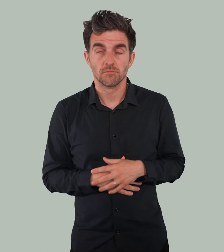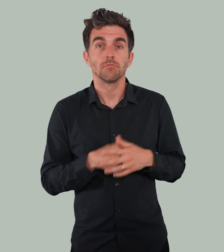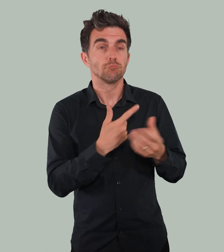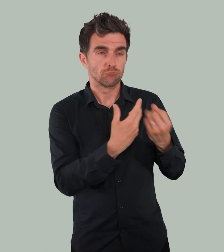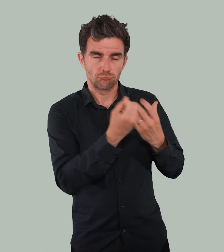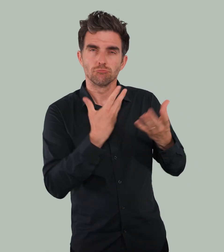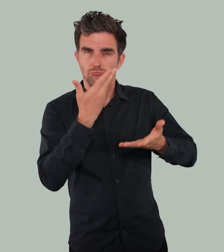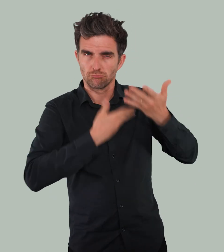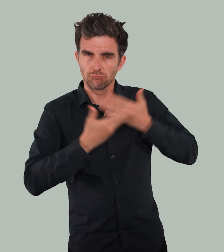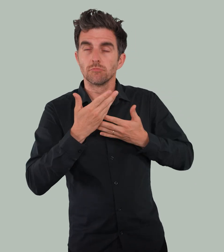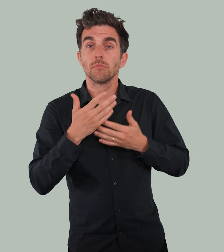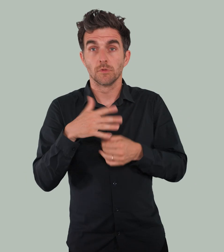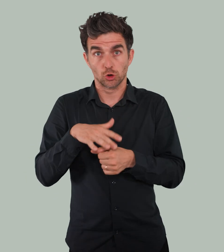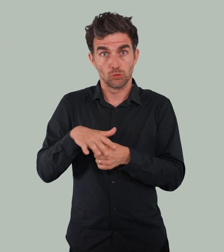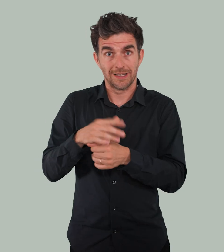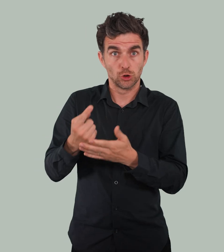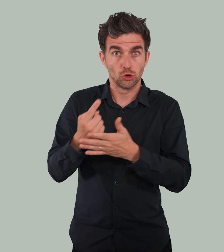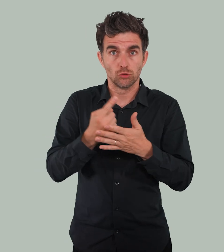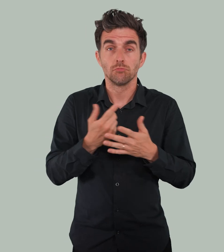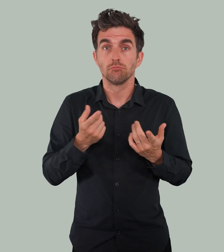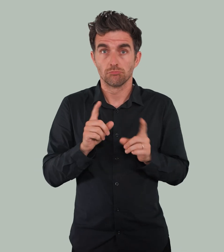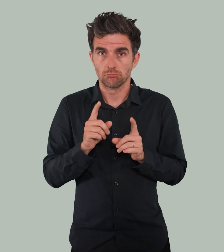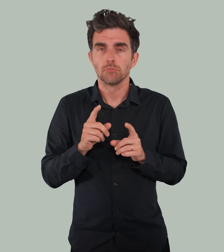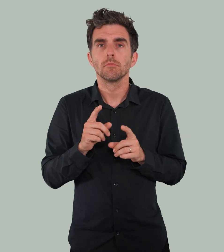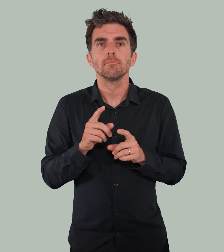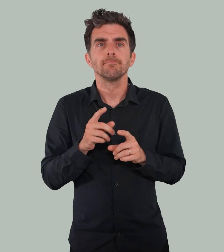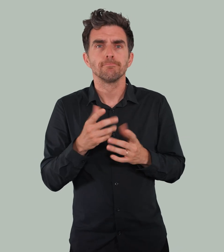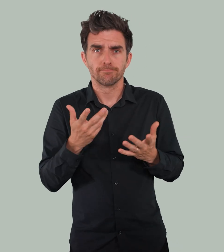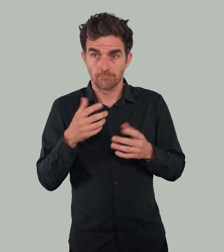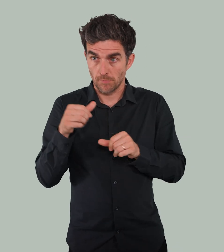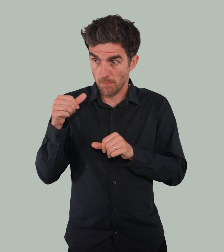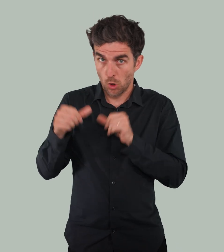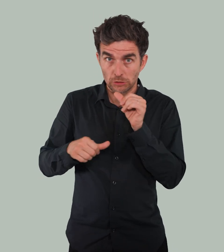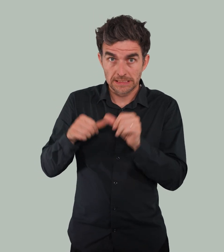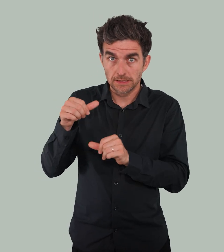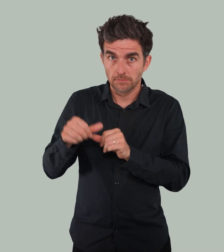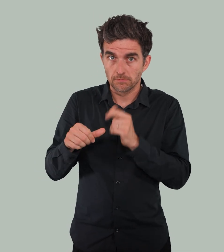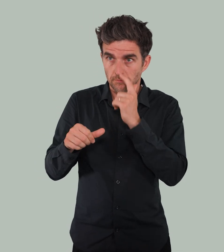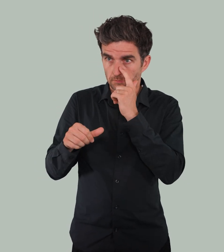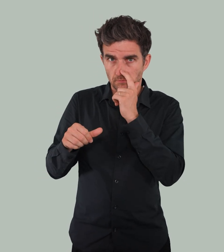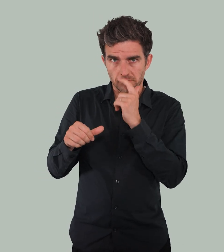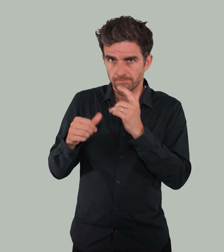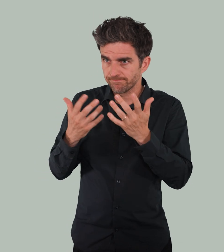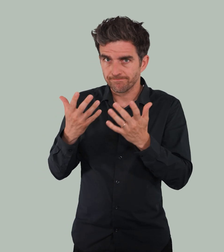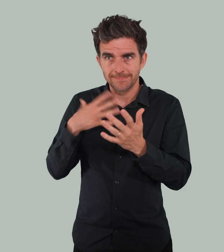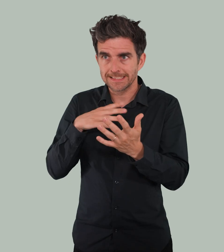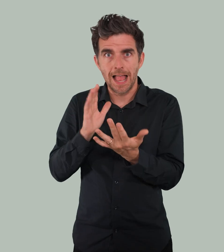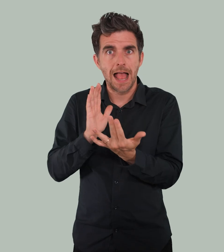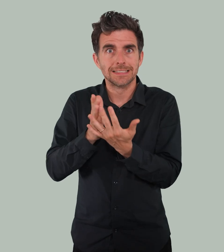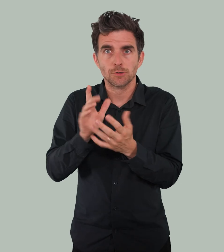Respondents describe situations where the ability to engage with the process affects access